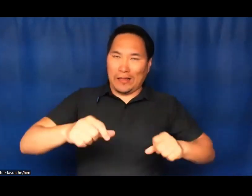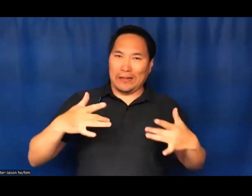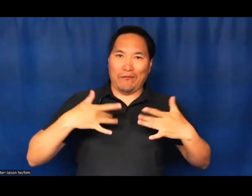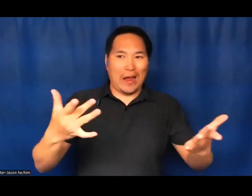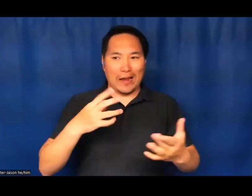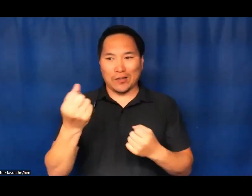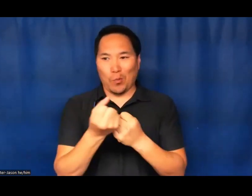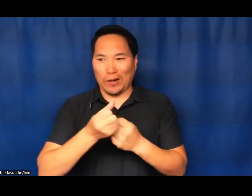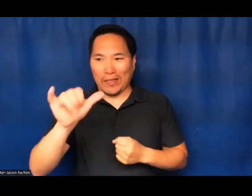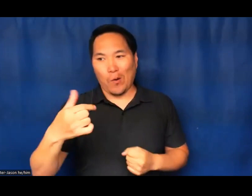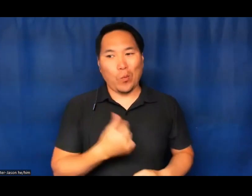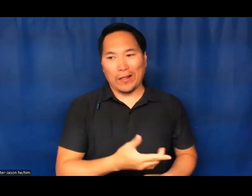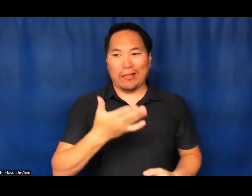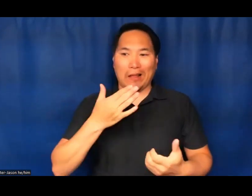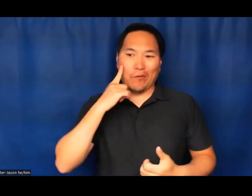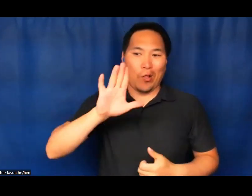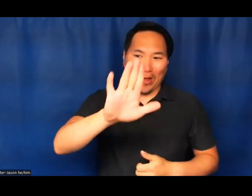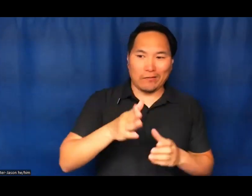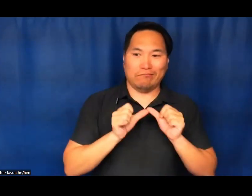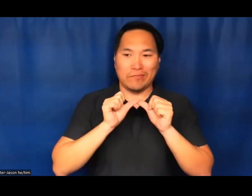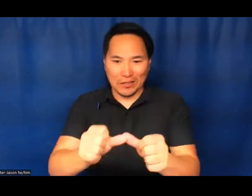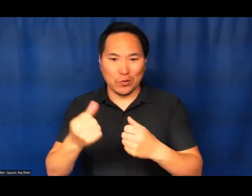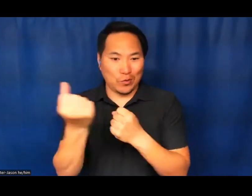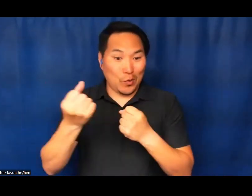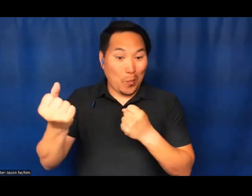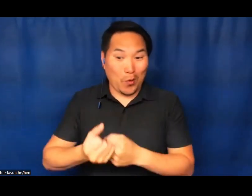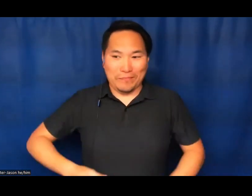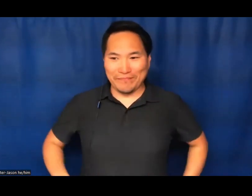So we're thankful for their continued support as well.